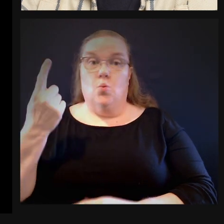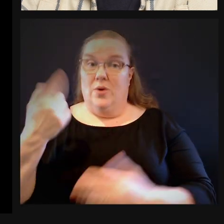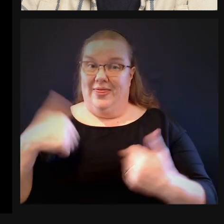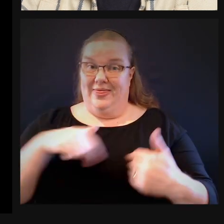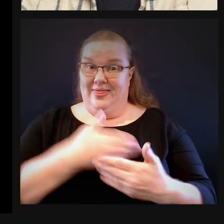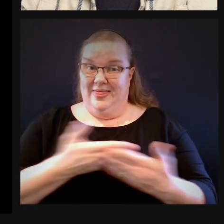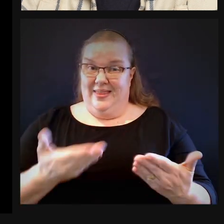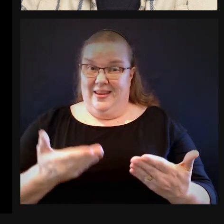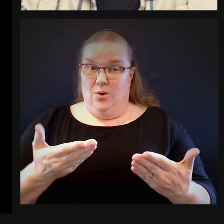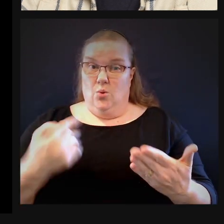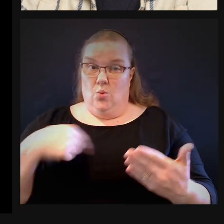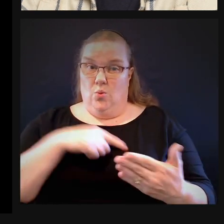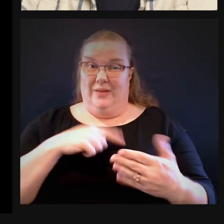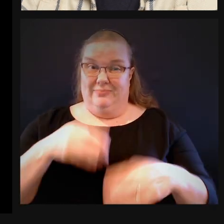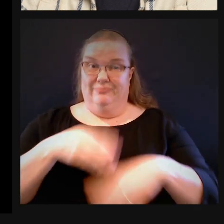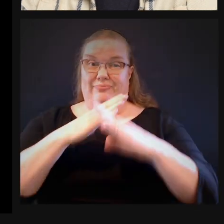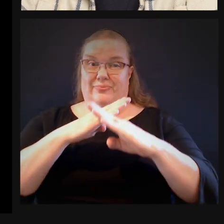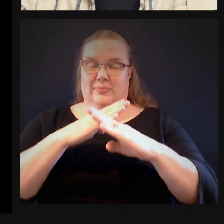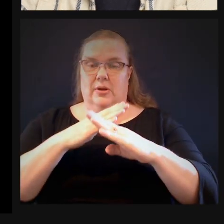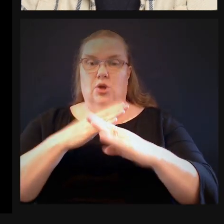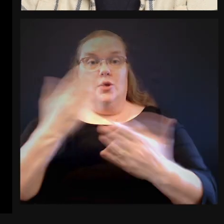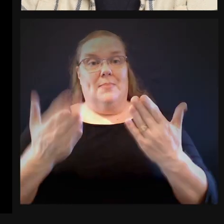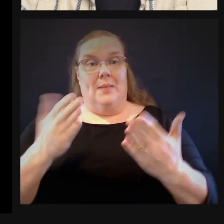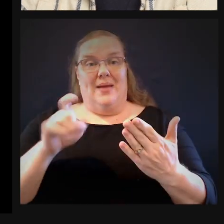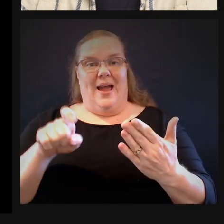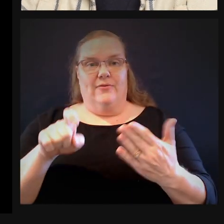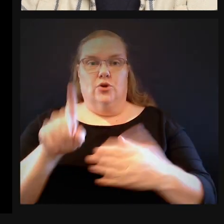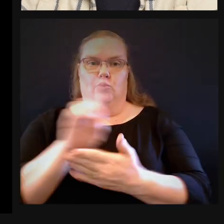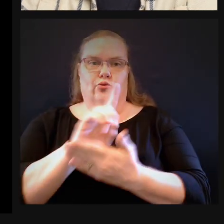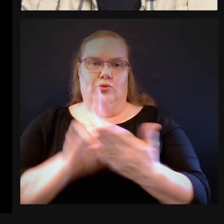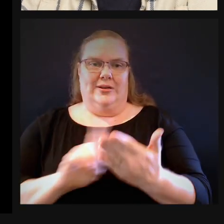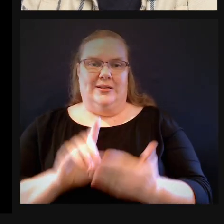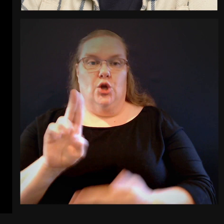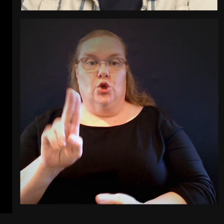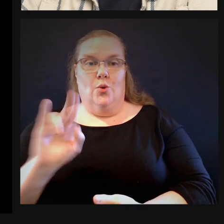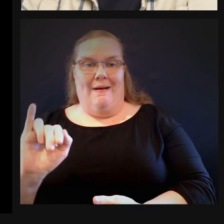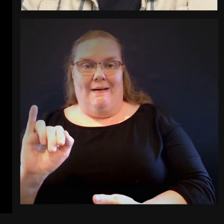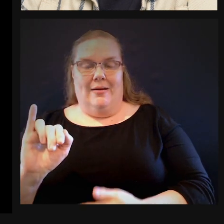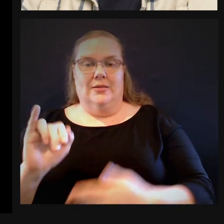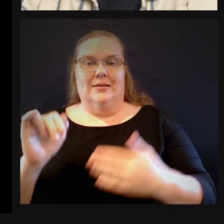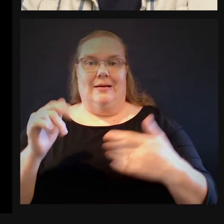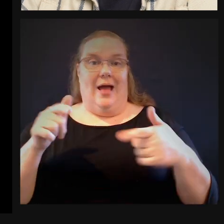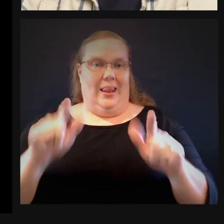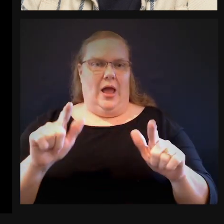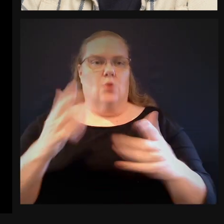was that sometimes you may need to redesign a UI in order to enable some accessibility features.